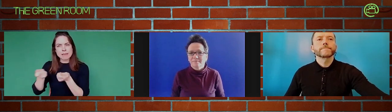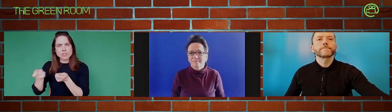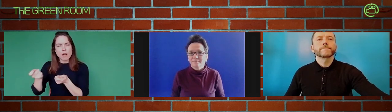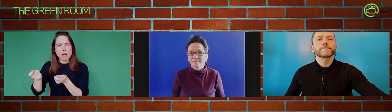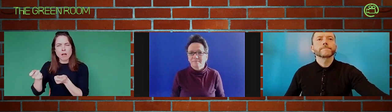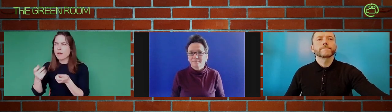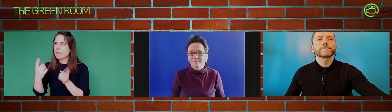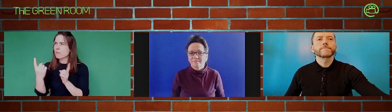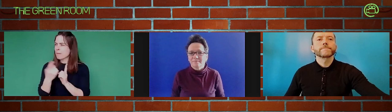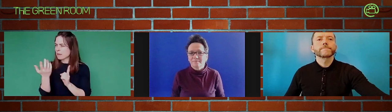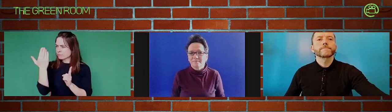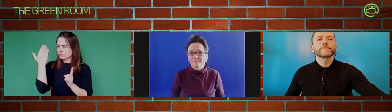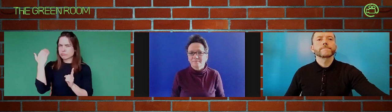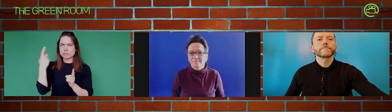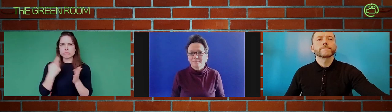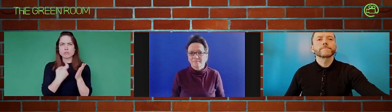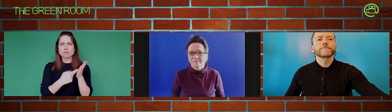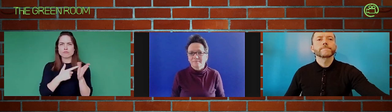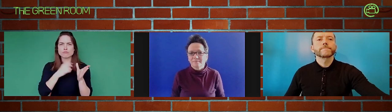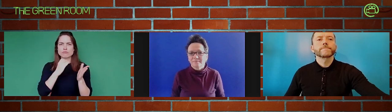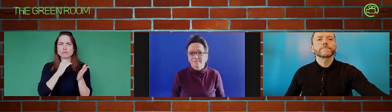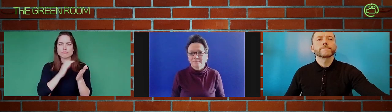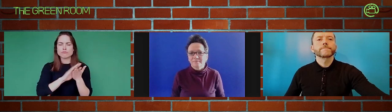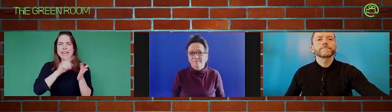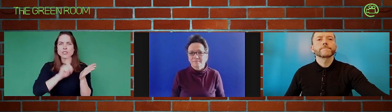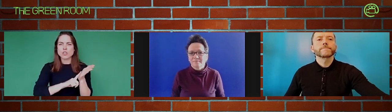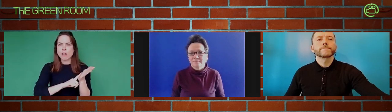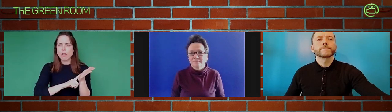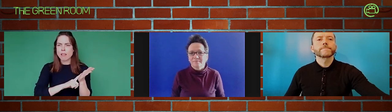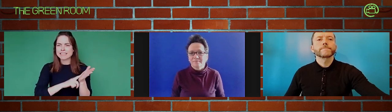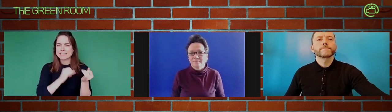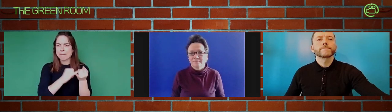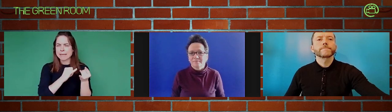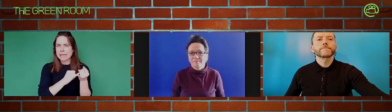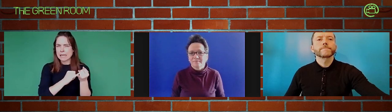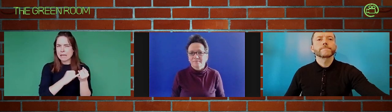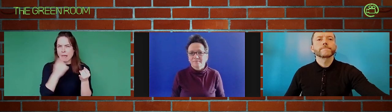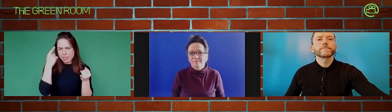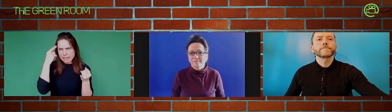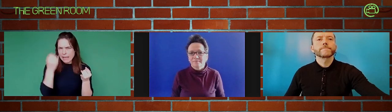Rachel Sampley, who's got a little bit of sign language. I think she's got level one and has studied level two.